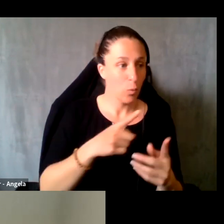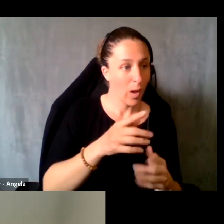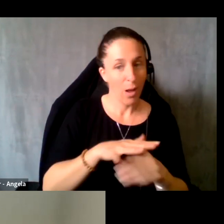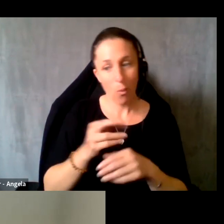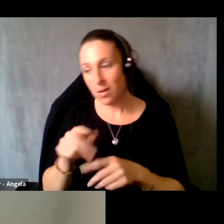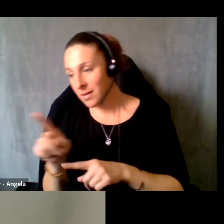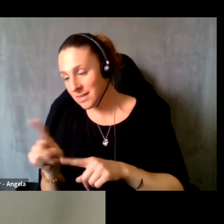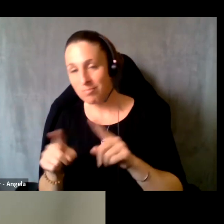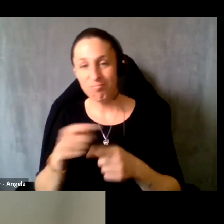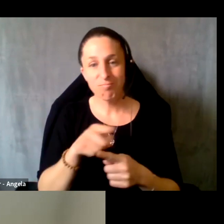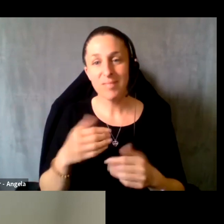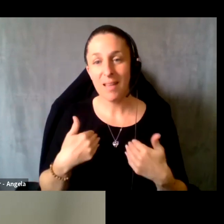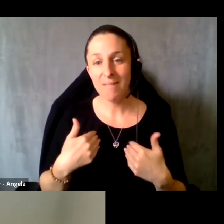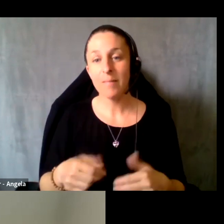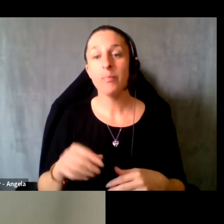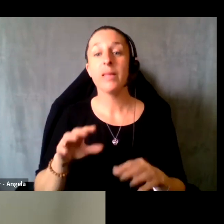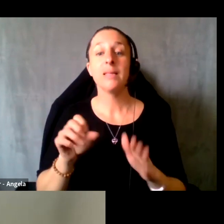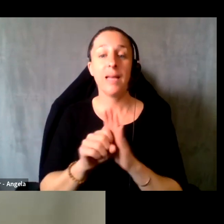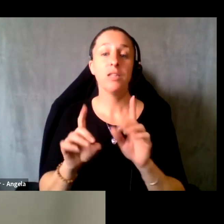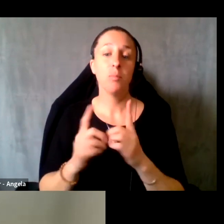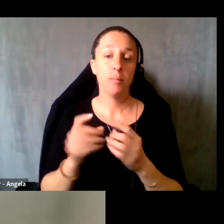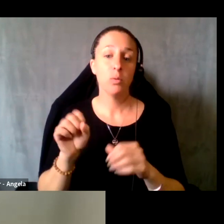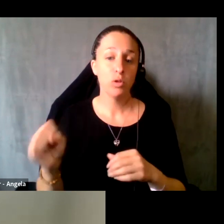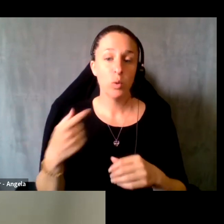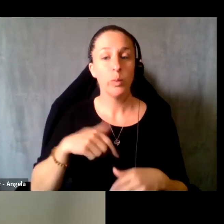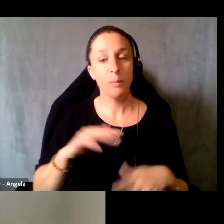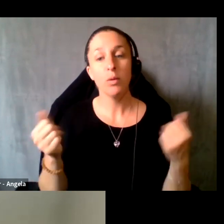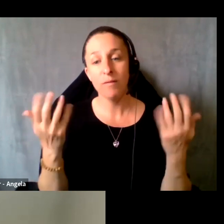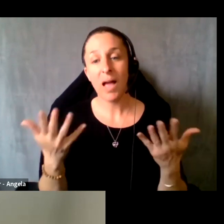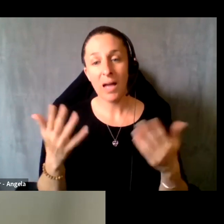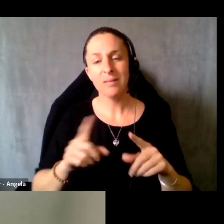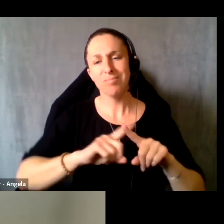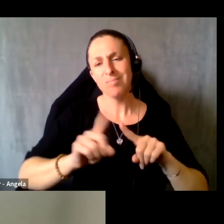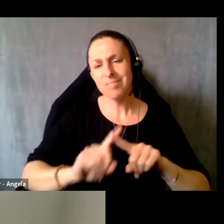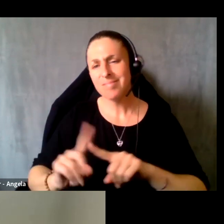Department of Social Services, we provide a pretty wide array of different programs,